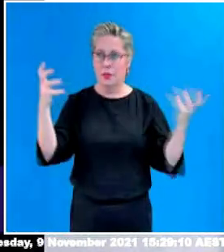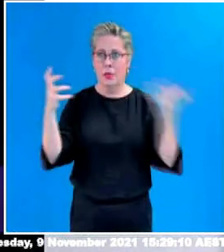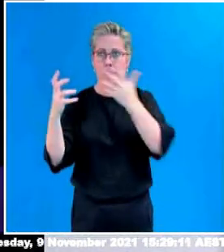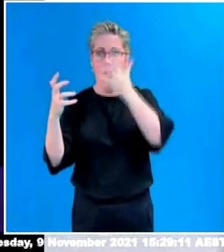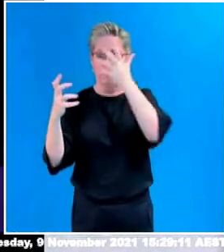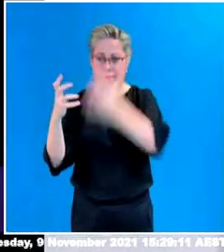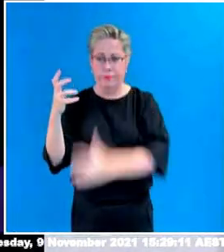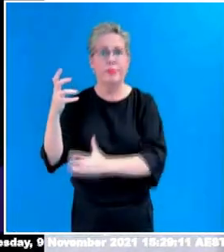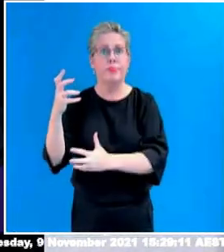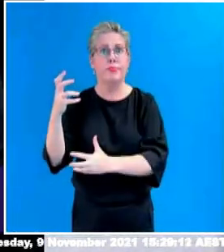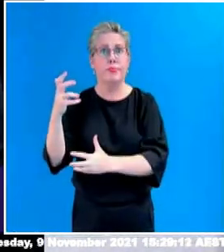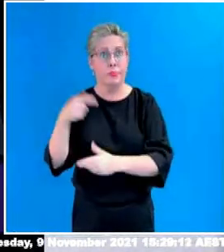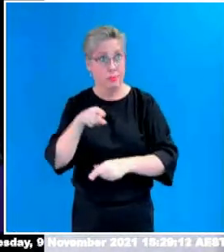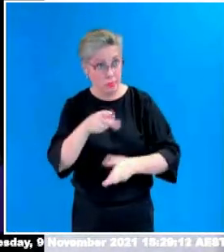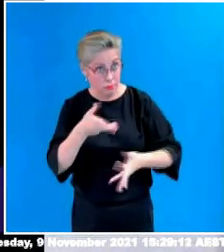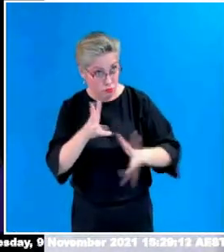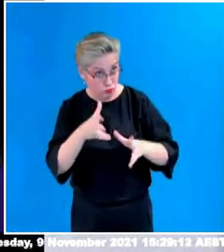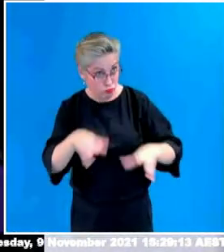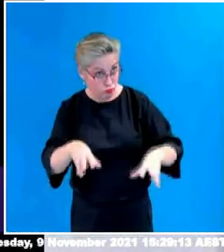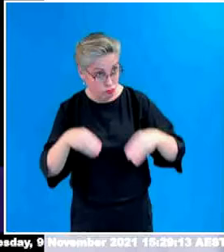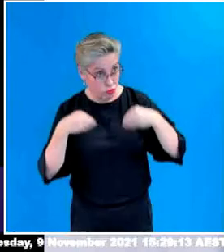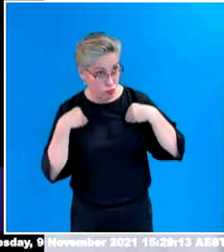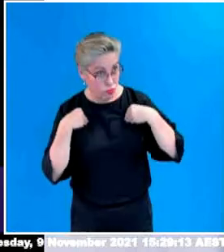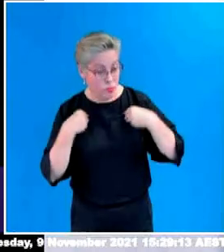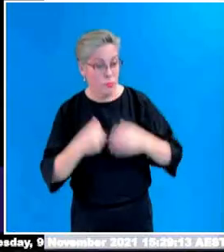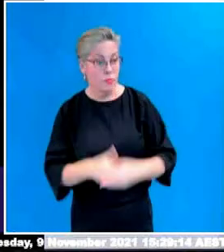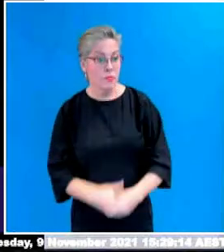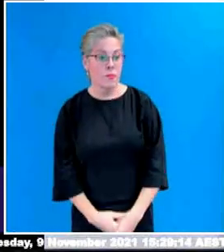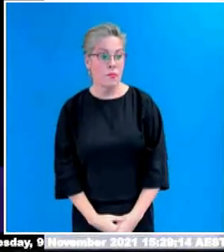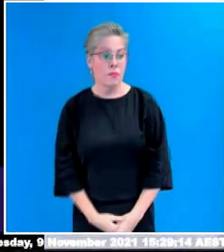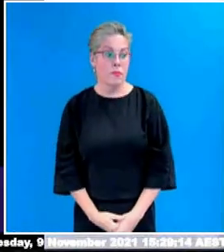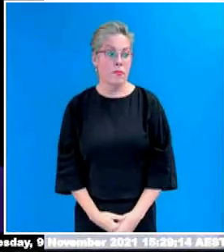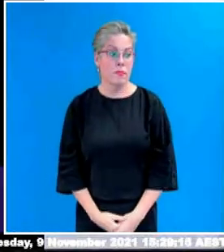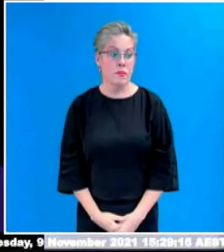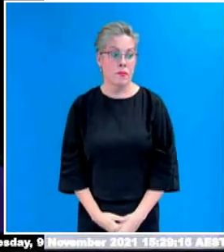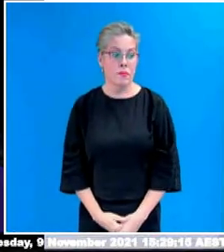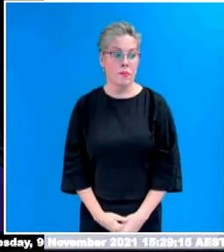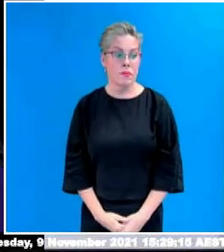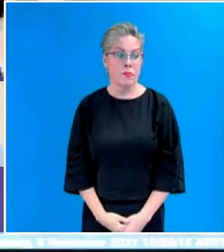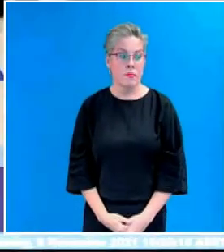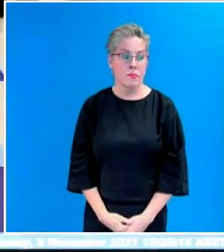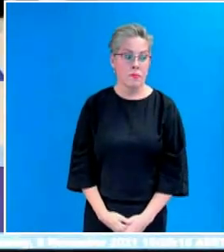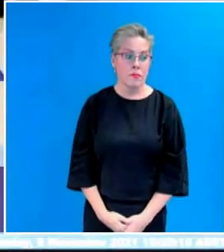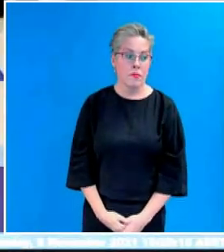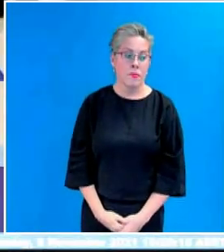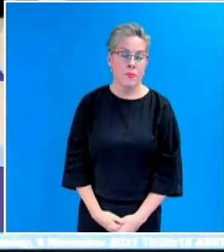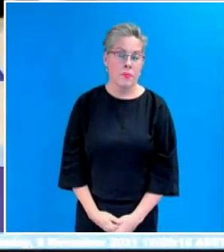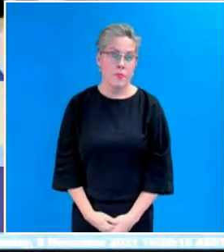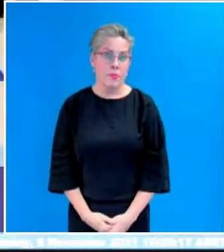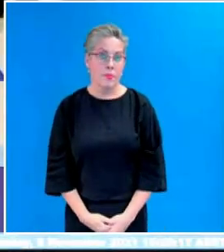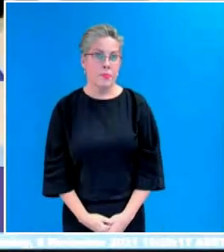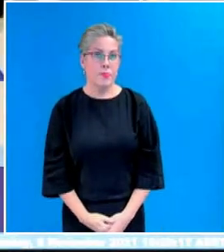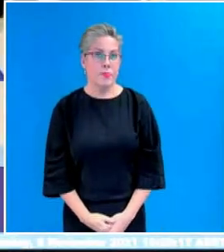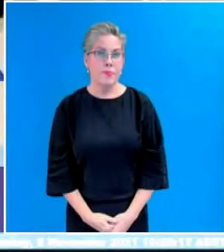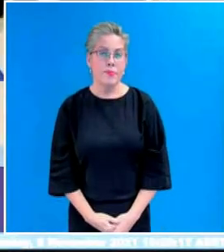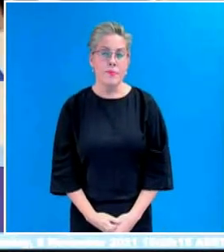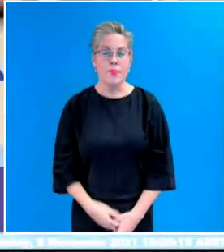I think we said the Convention does not expressly provide for intersectional discrimination, so we don't accept the premise of